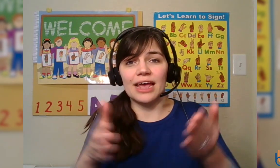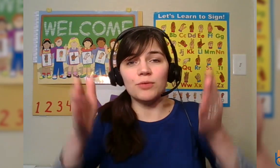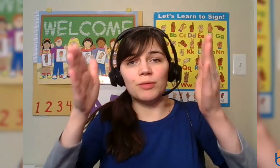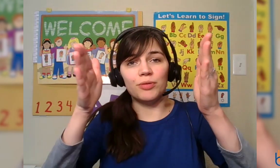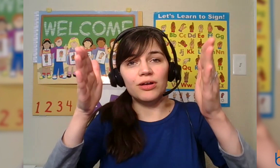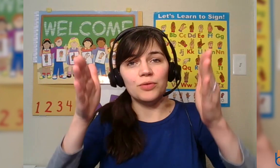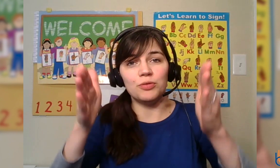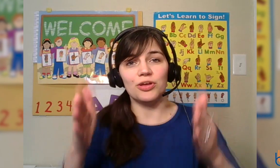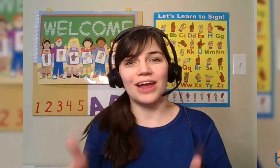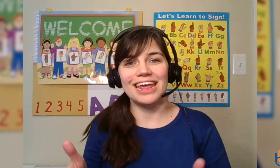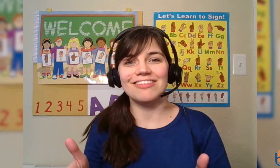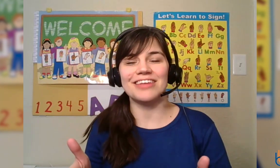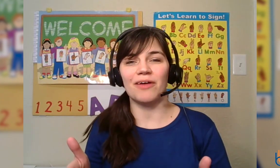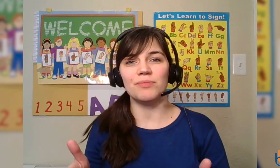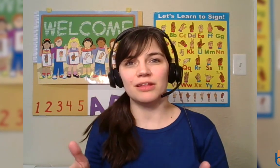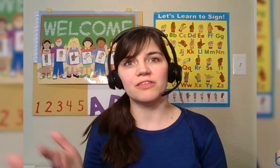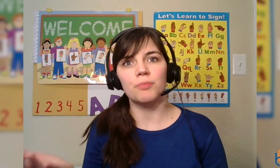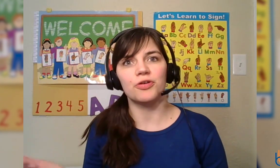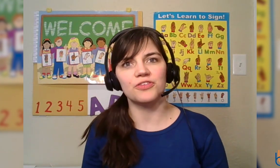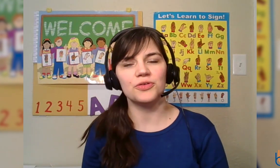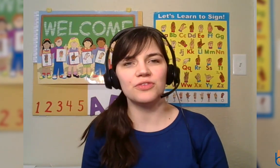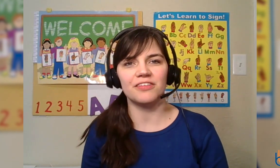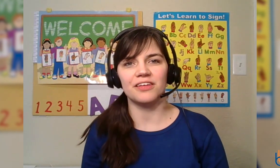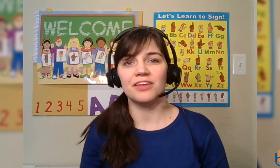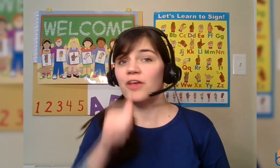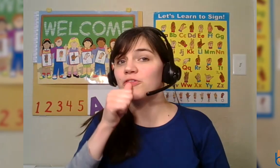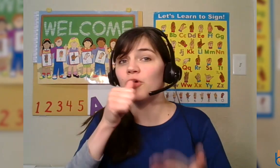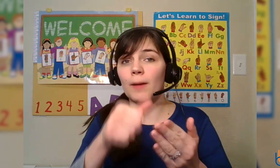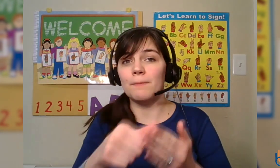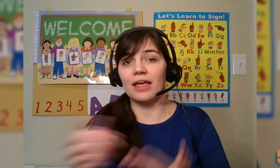remember when you put your hands down it means a person who does it. So a mail